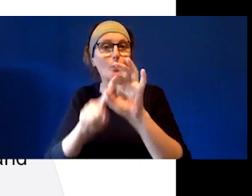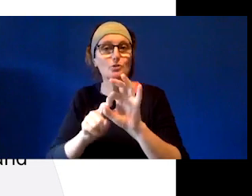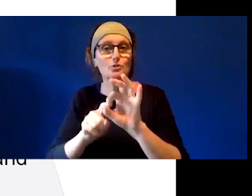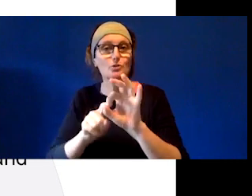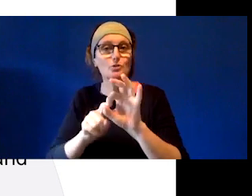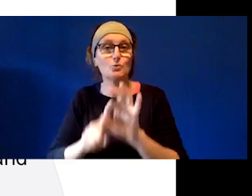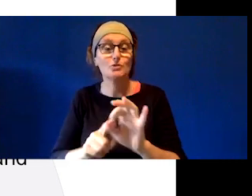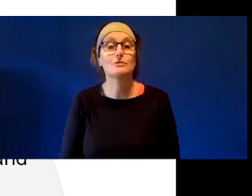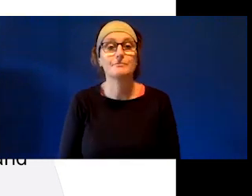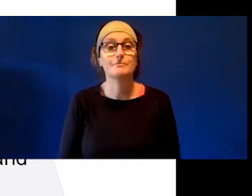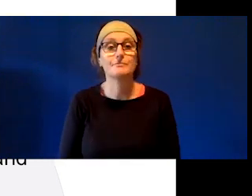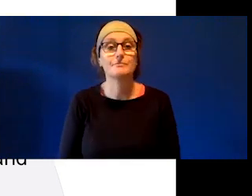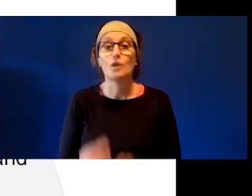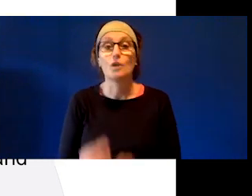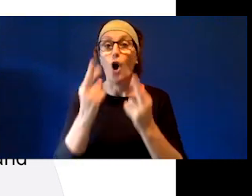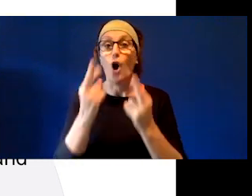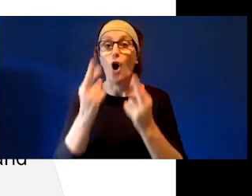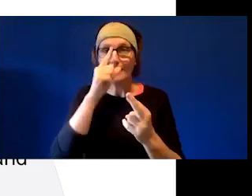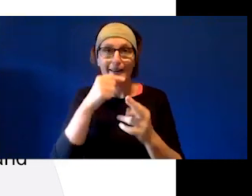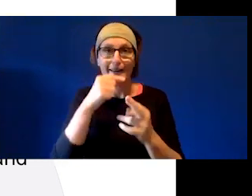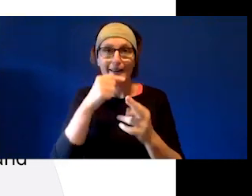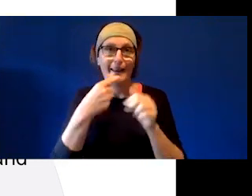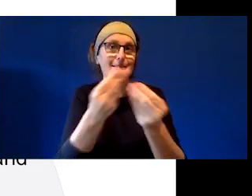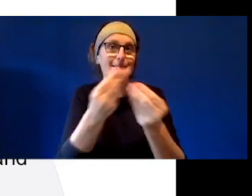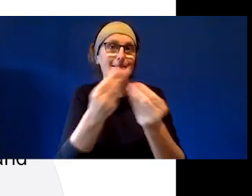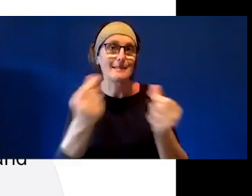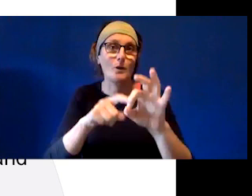many questions as we can, but apologies if we can't get to yours.